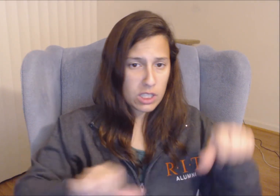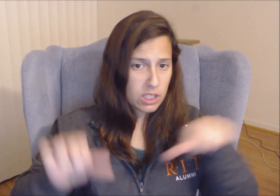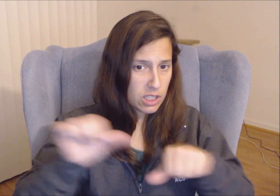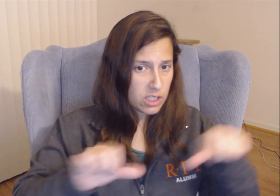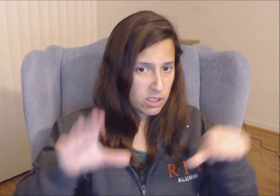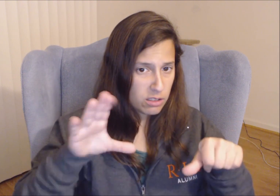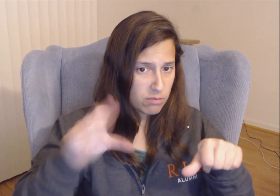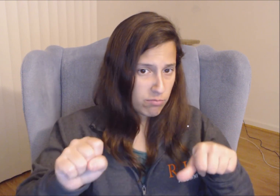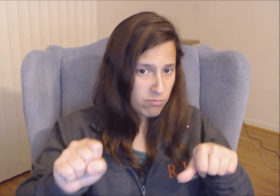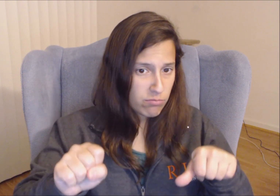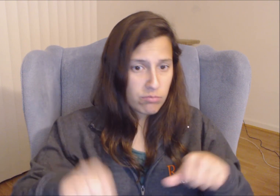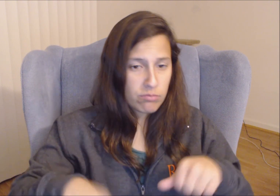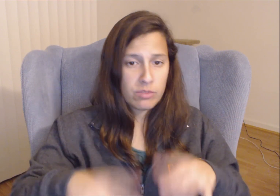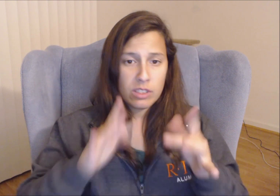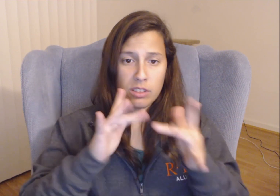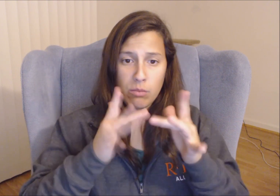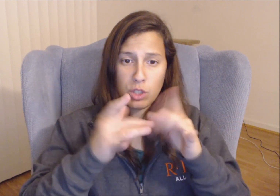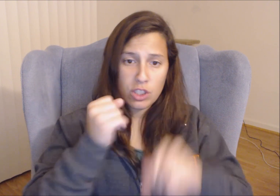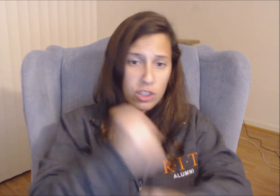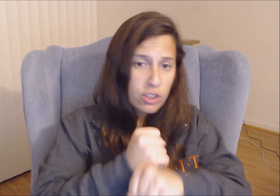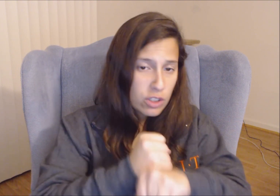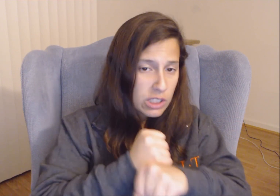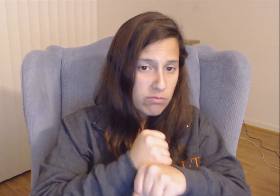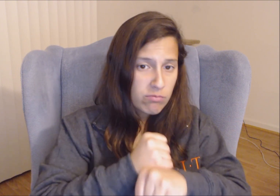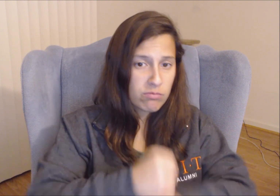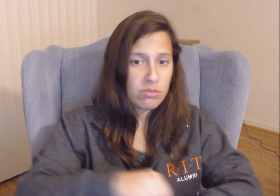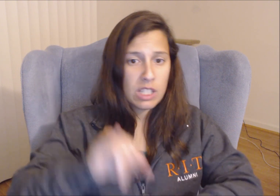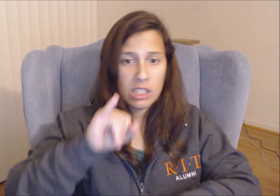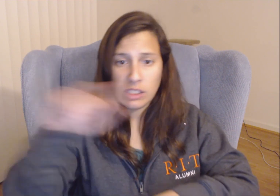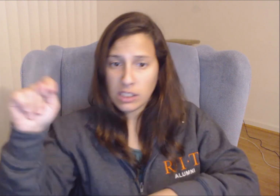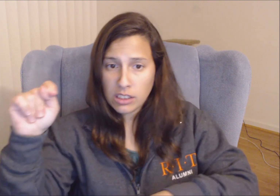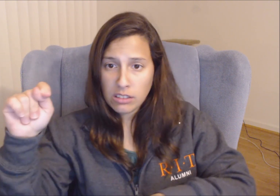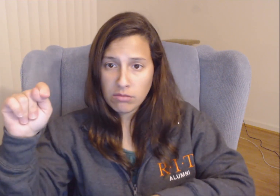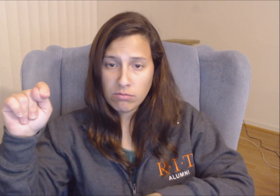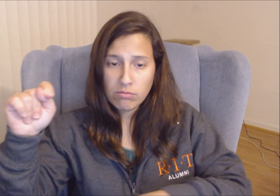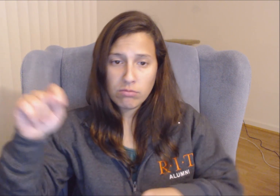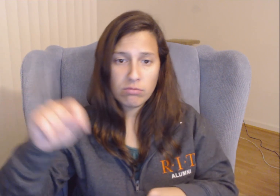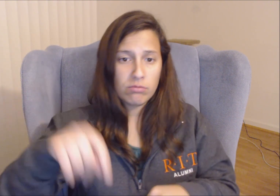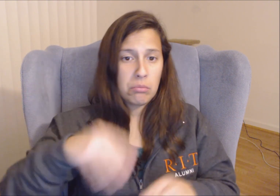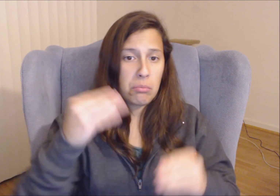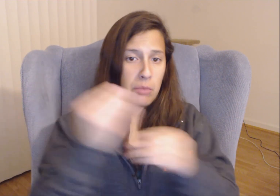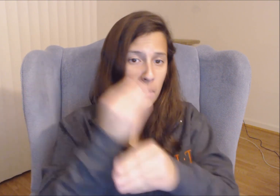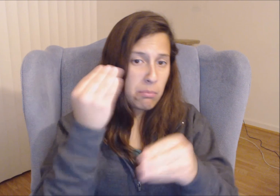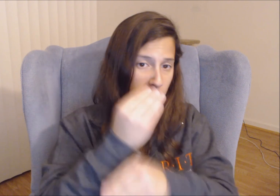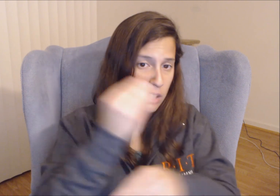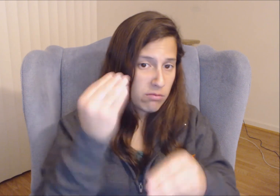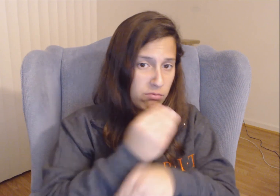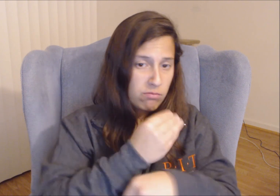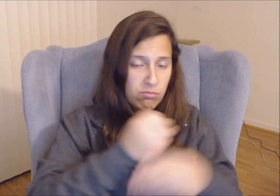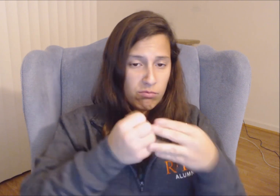CS - Computer Science, Network Security, IT - Information Technology, Mathematics